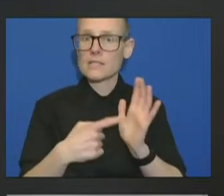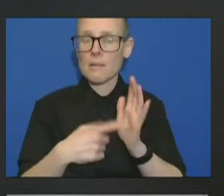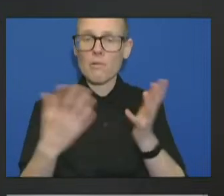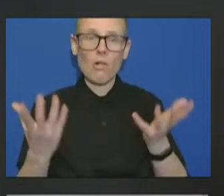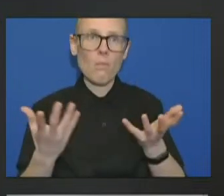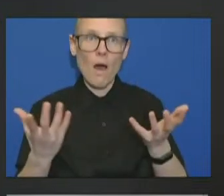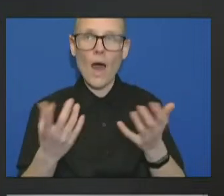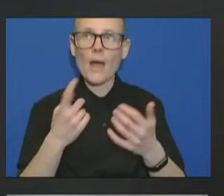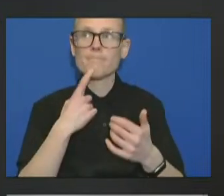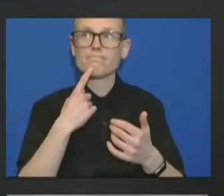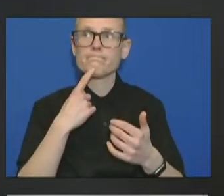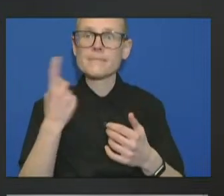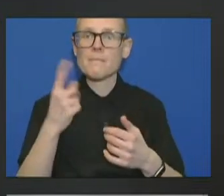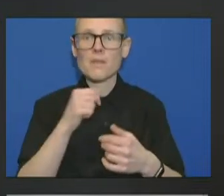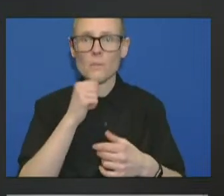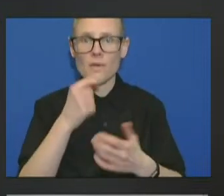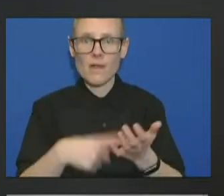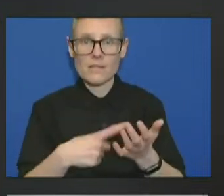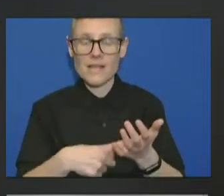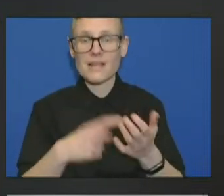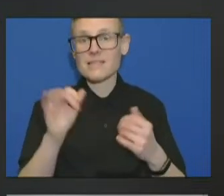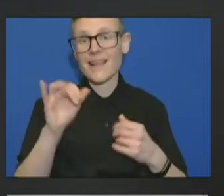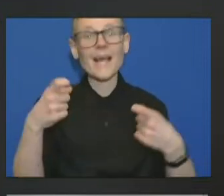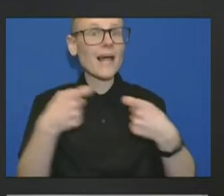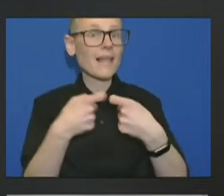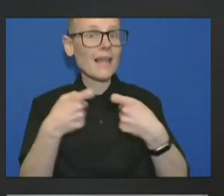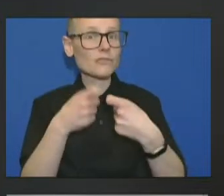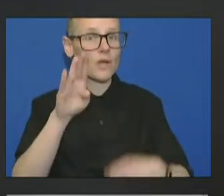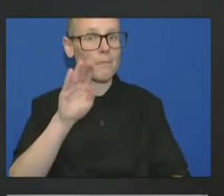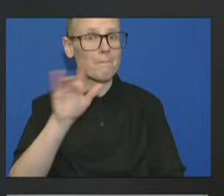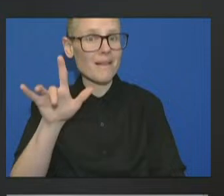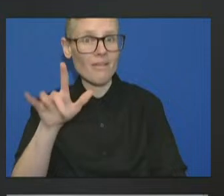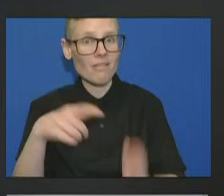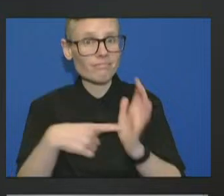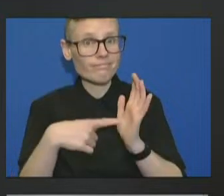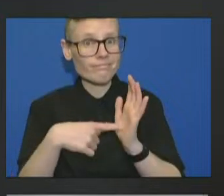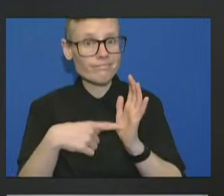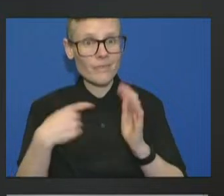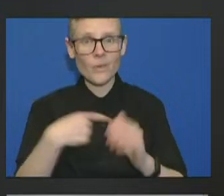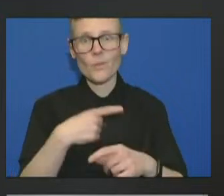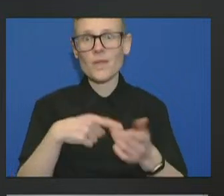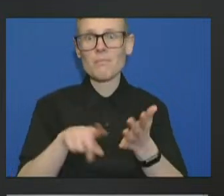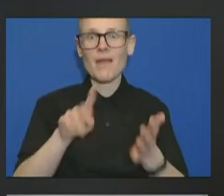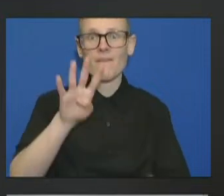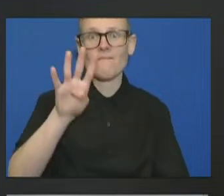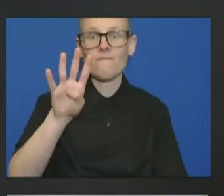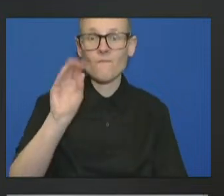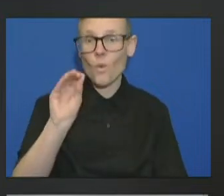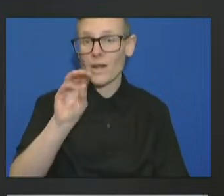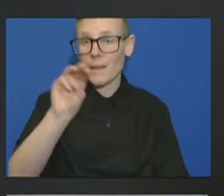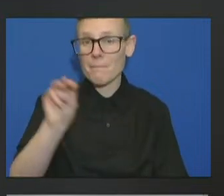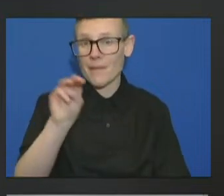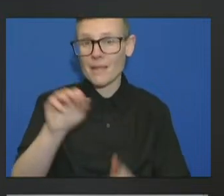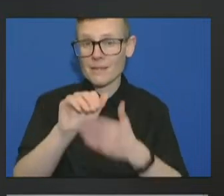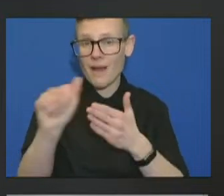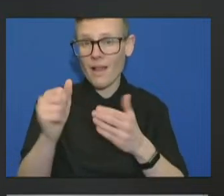required by some kind of regulation. A good example of something that was non-discretionary that we didn't